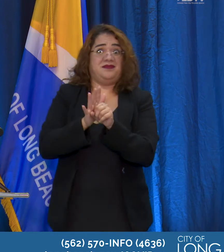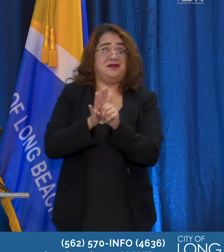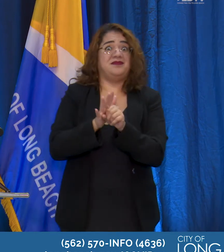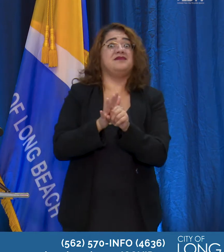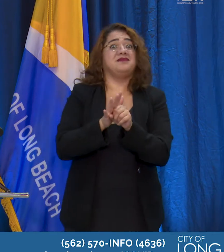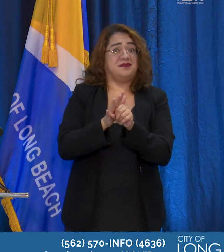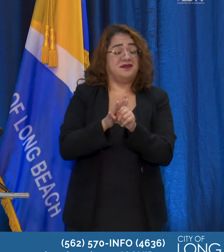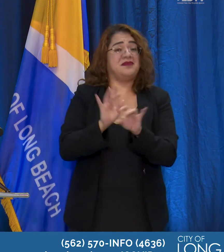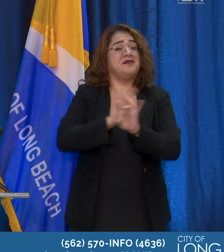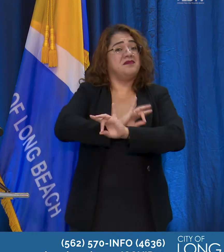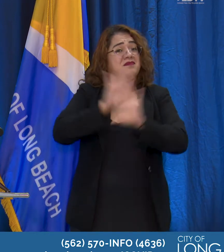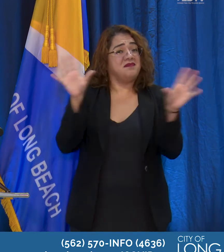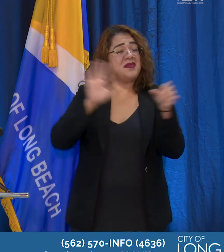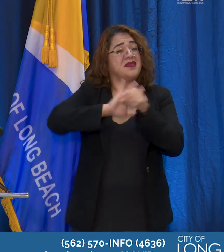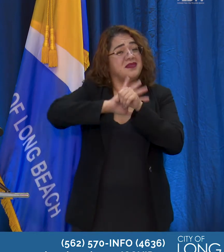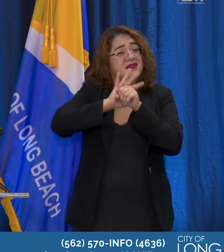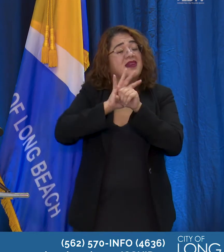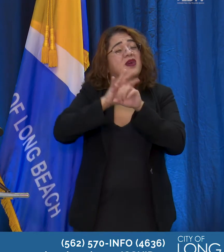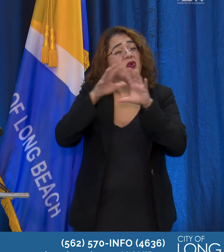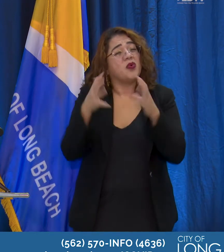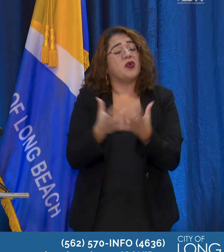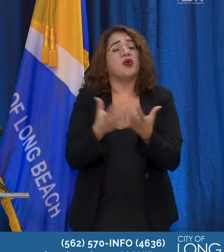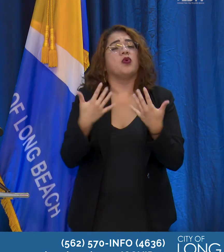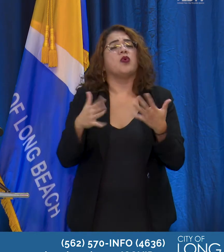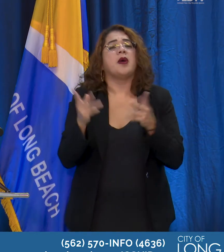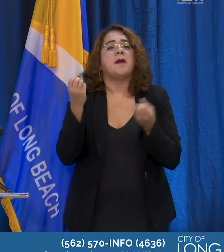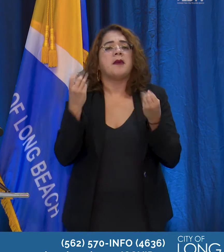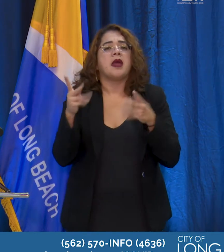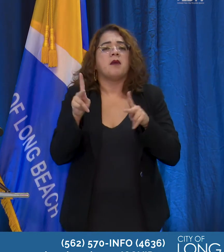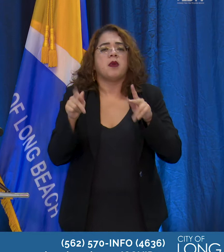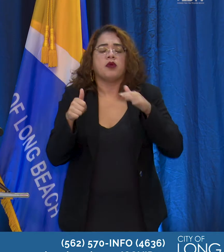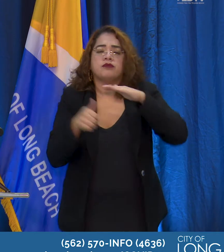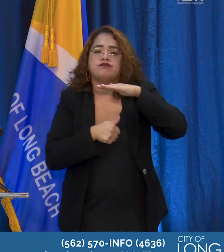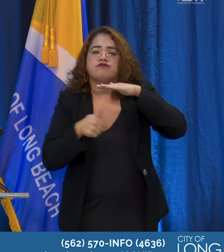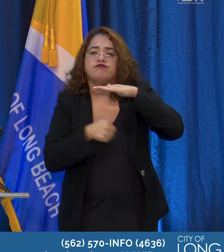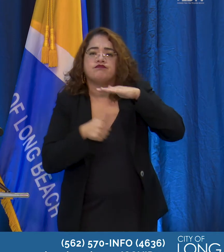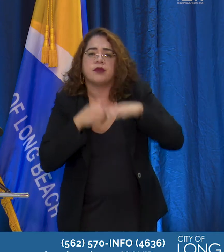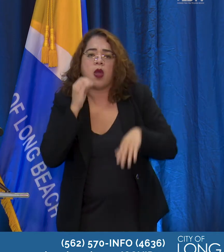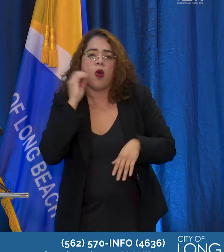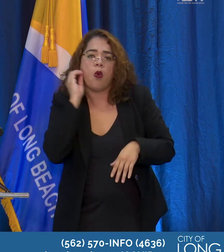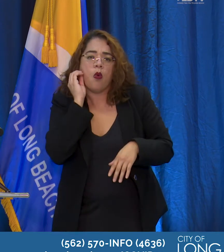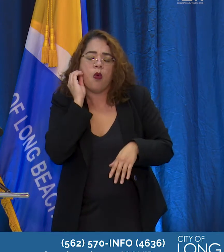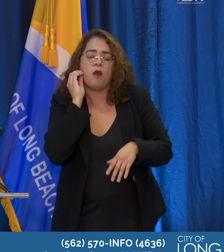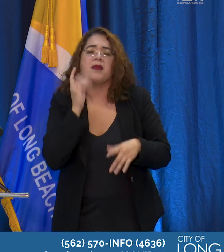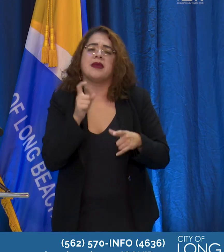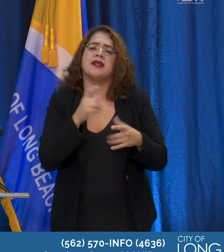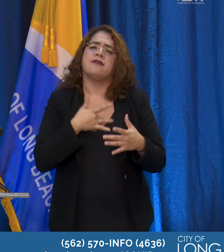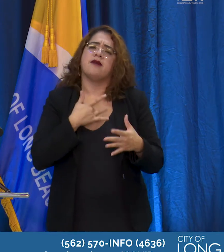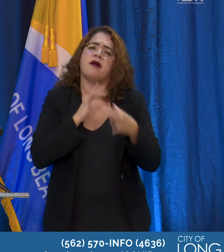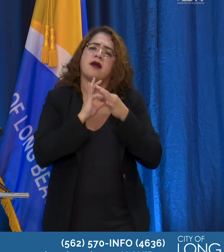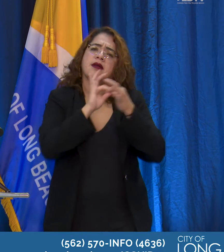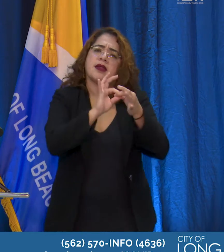when people are staying home and are not as connected. If you or someone you care about is feeling overwhelmed with emotions like